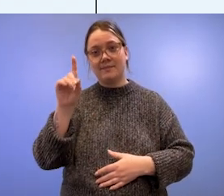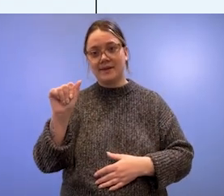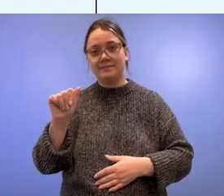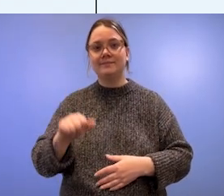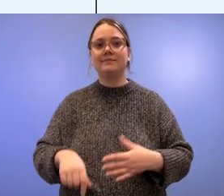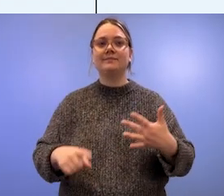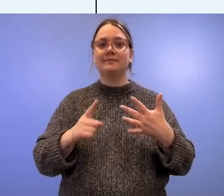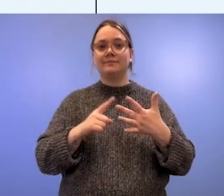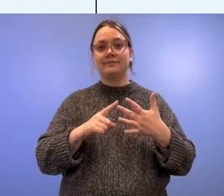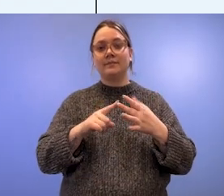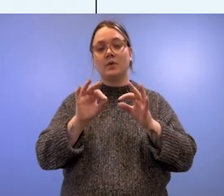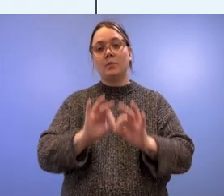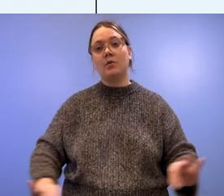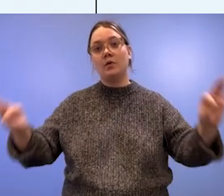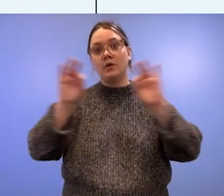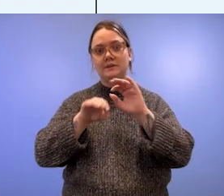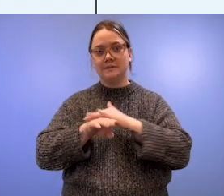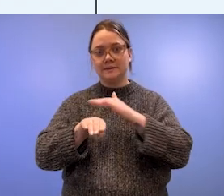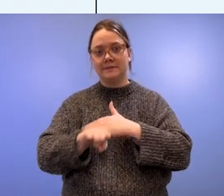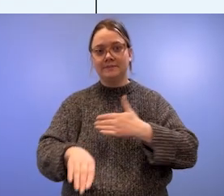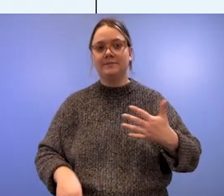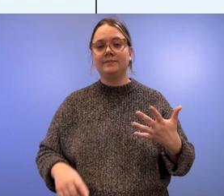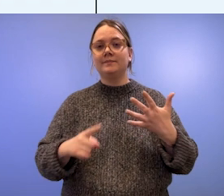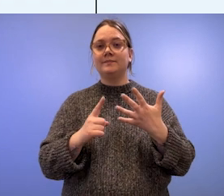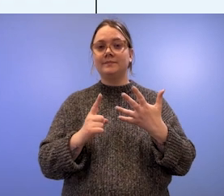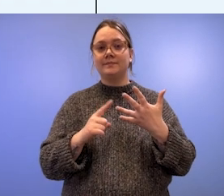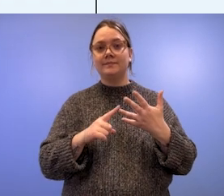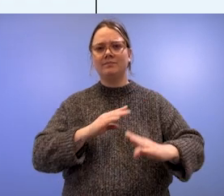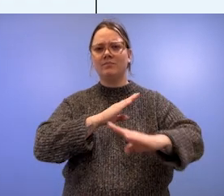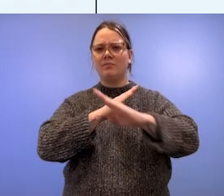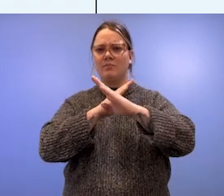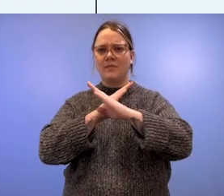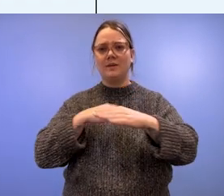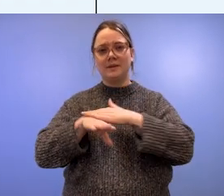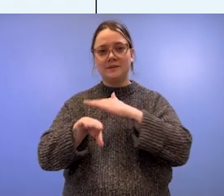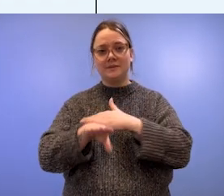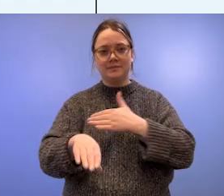the 3rd is the importance of accessibility. the 4th is barriers to accessibility, the 5th is